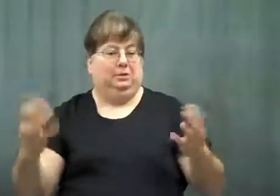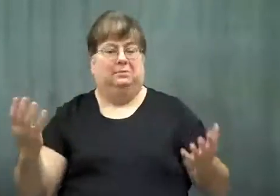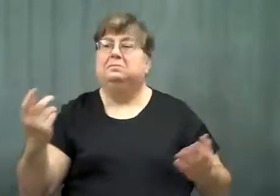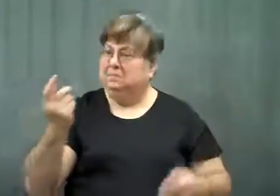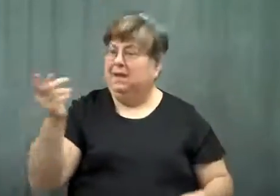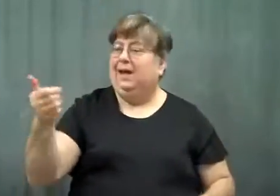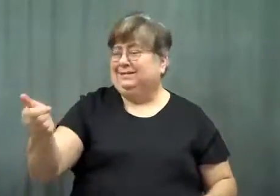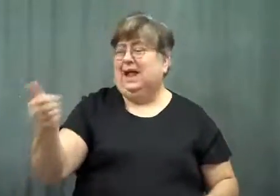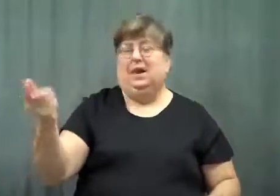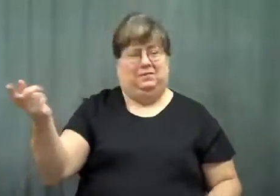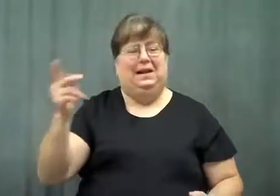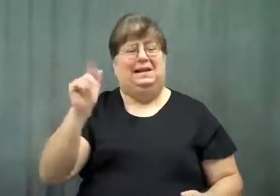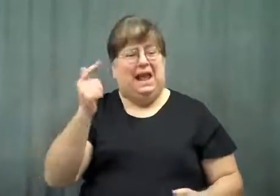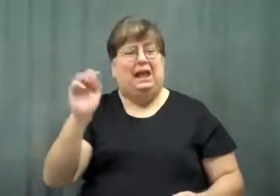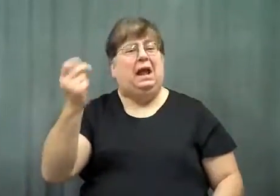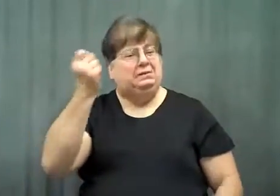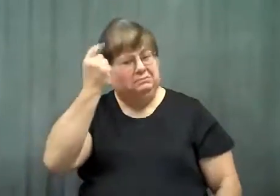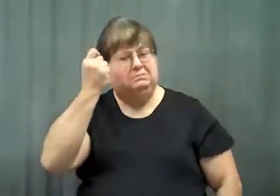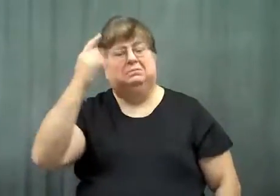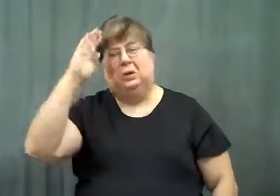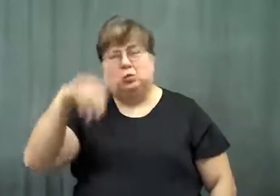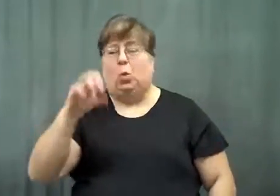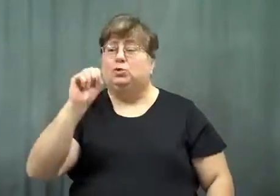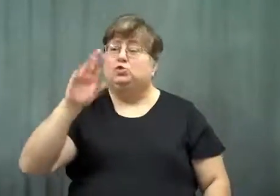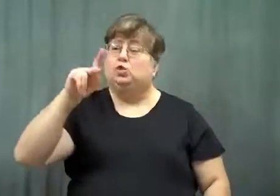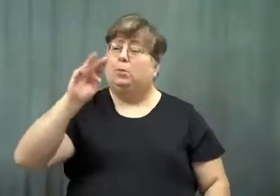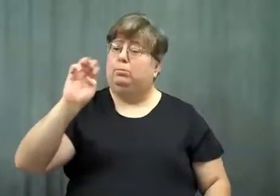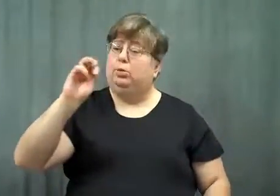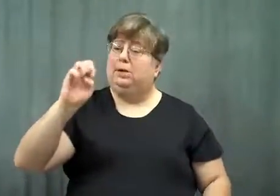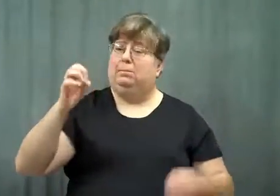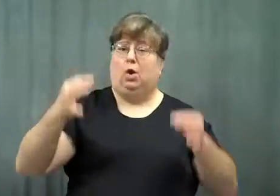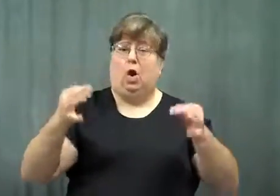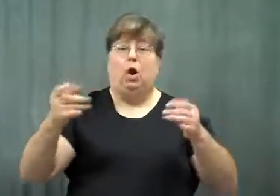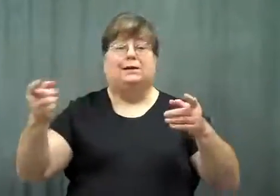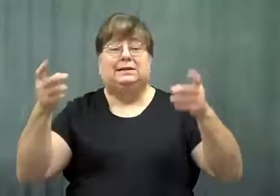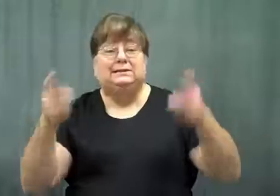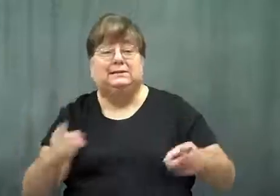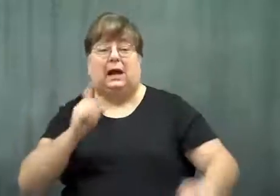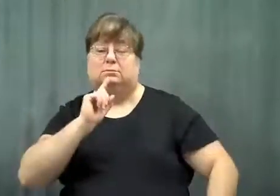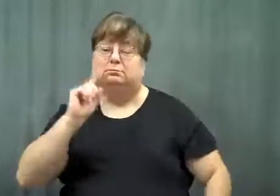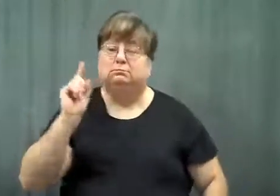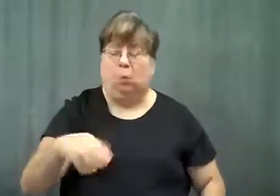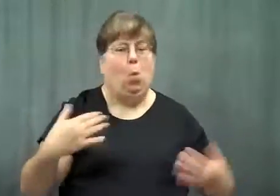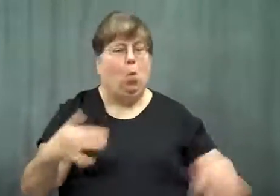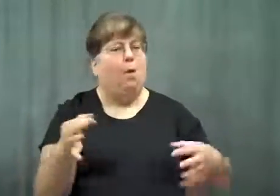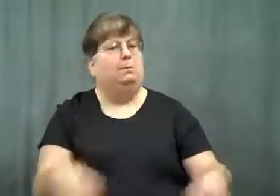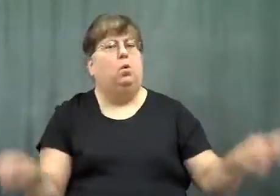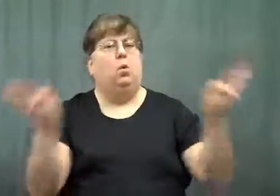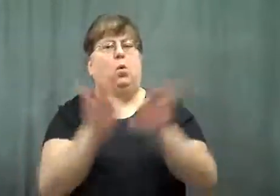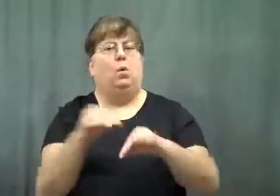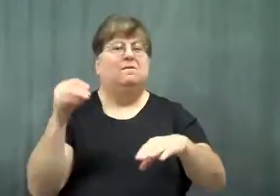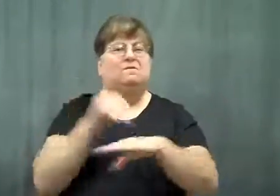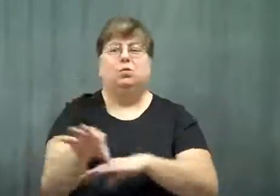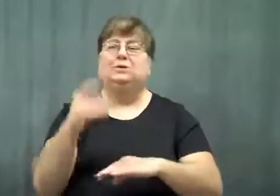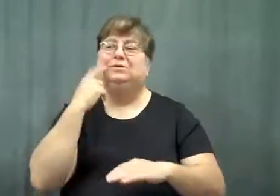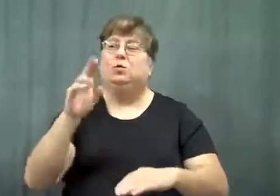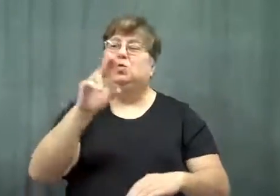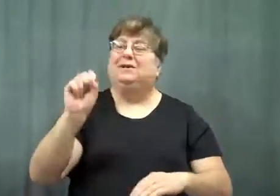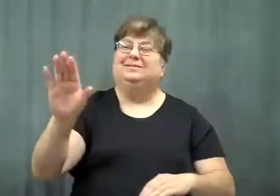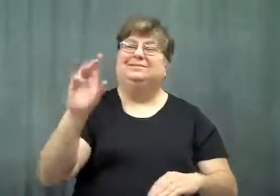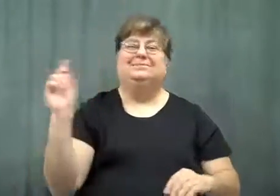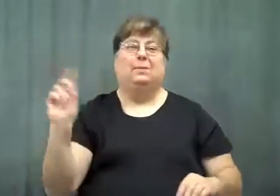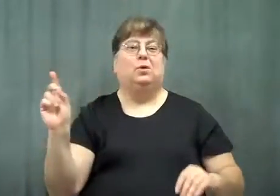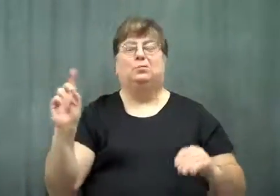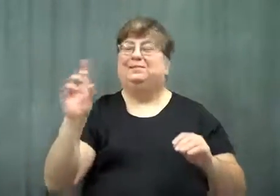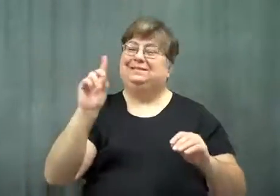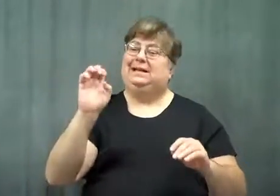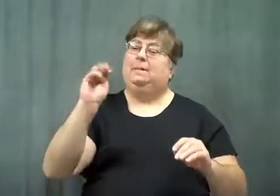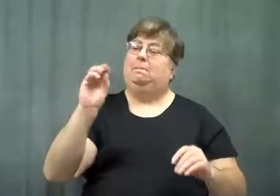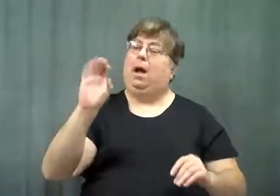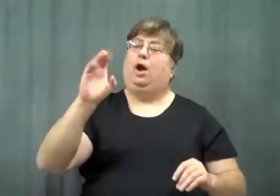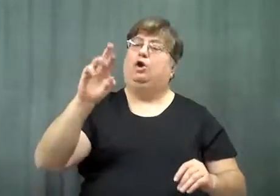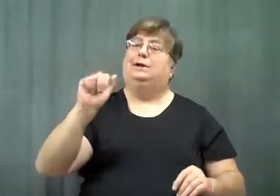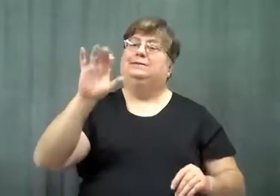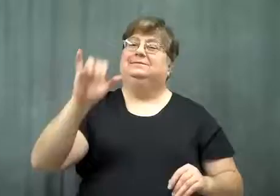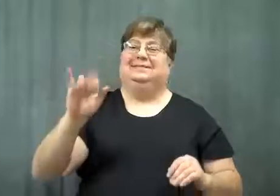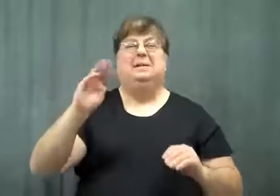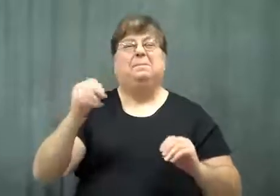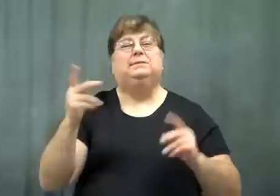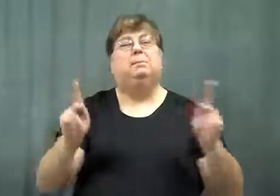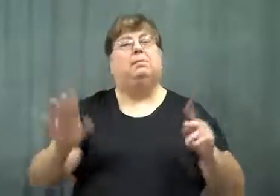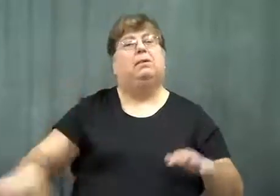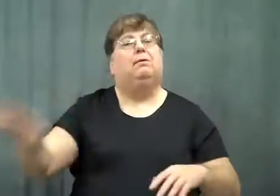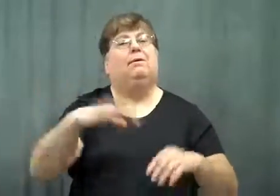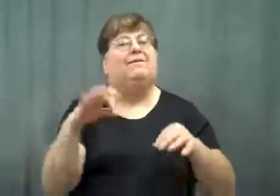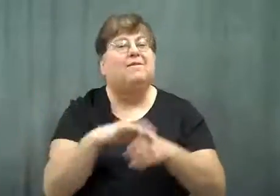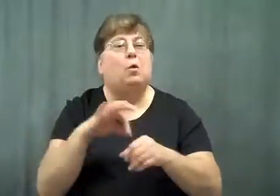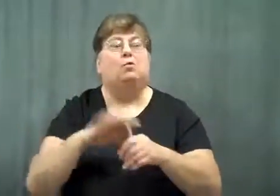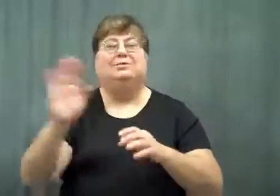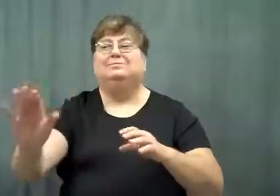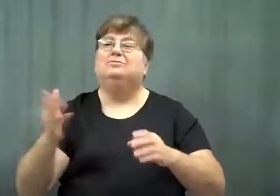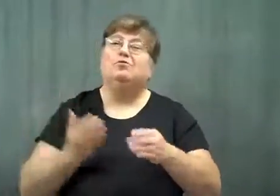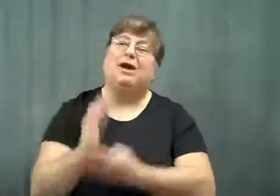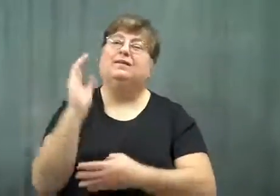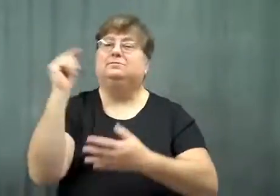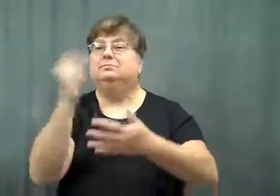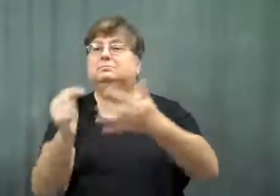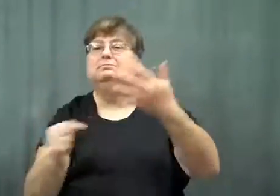He said Kagan understood the importance of the Court's role in Democracy.